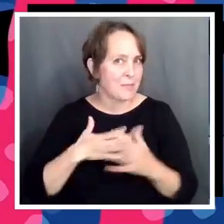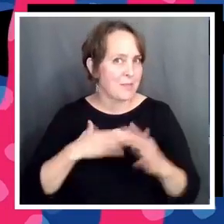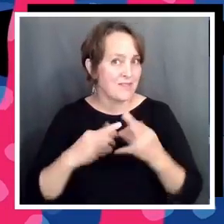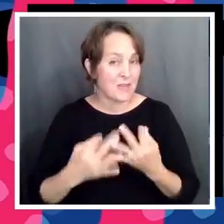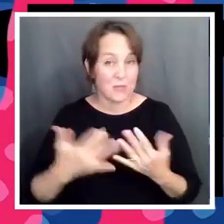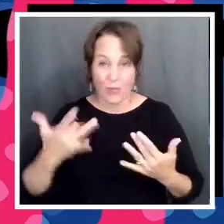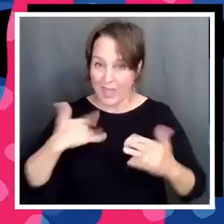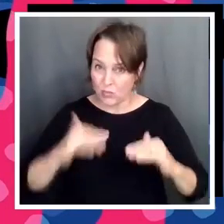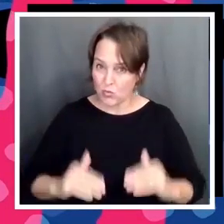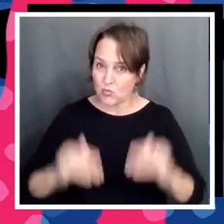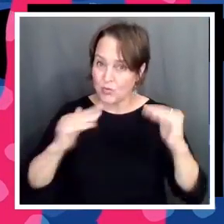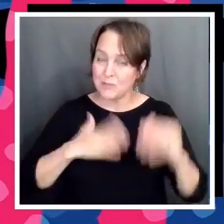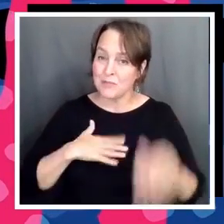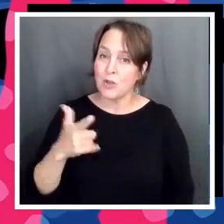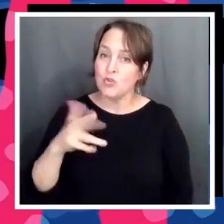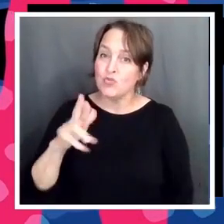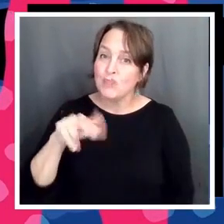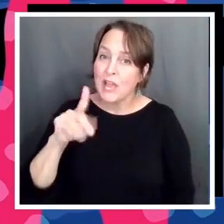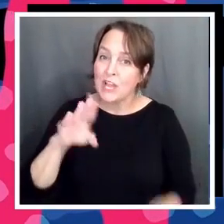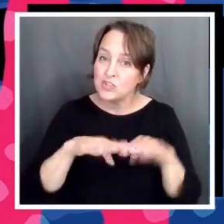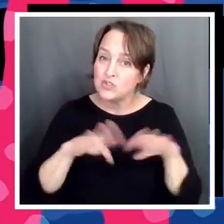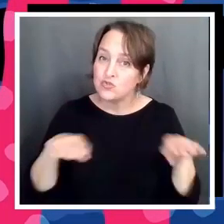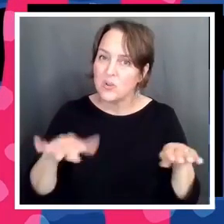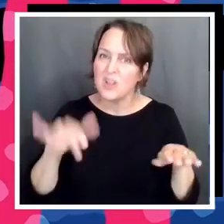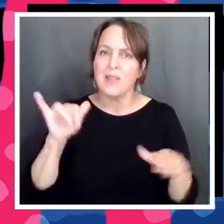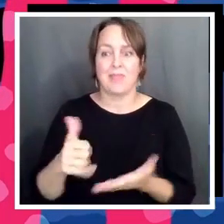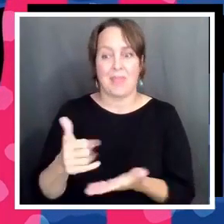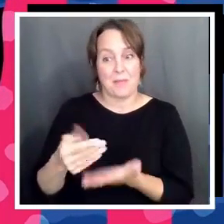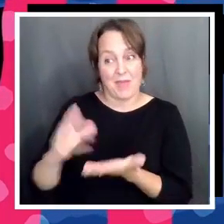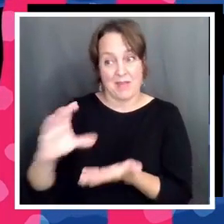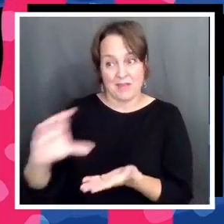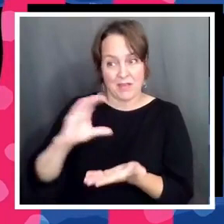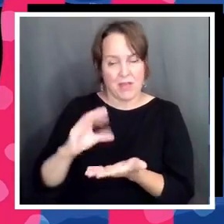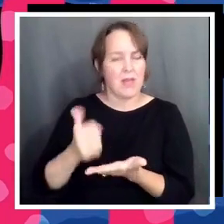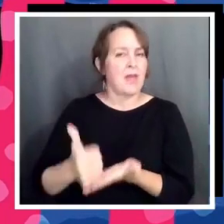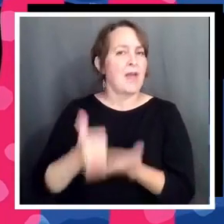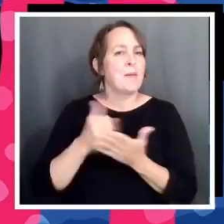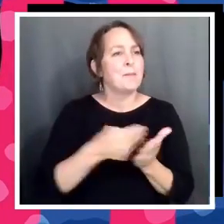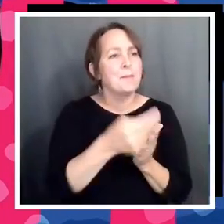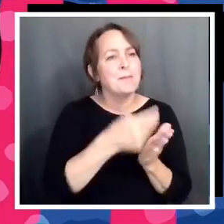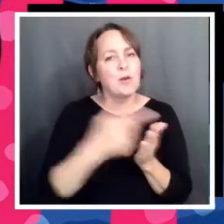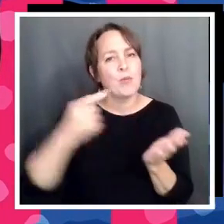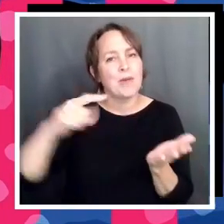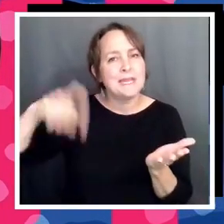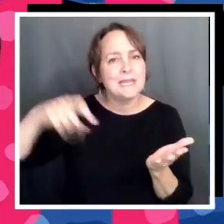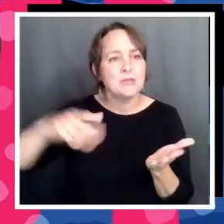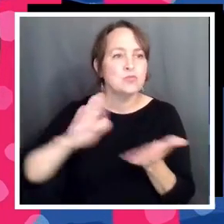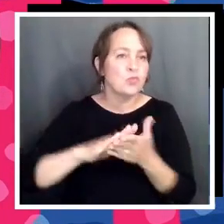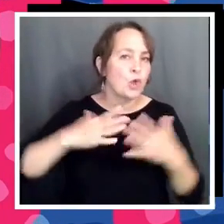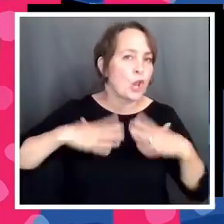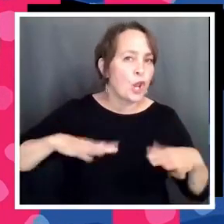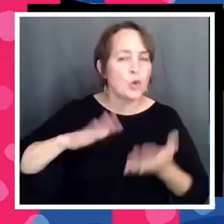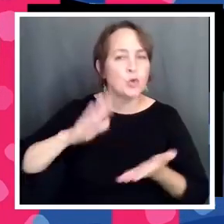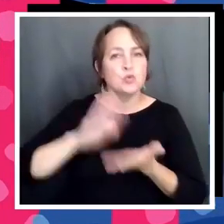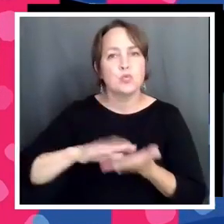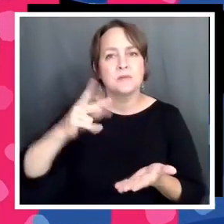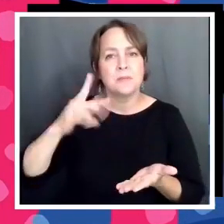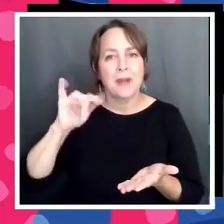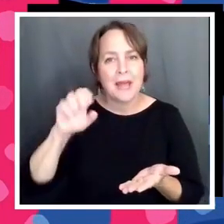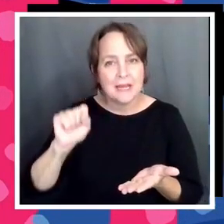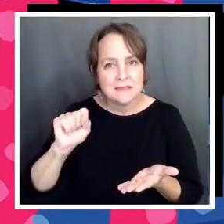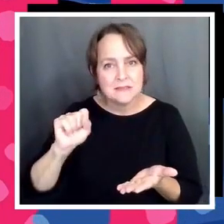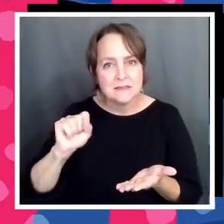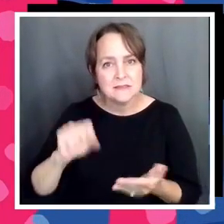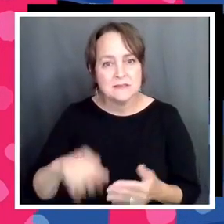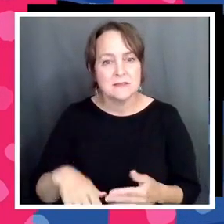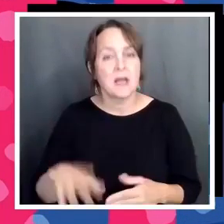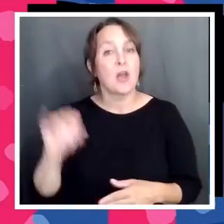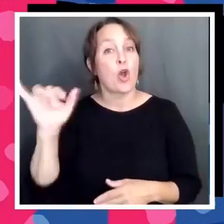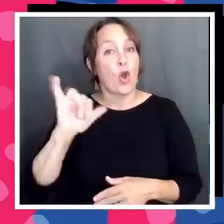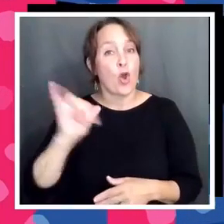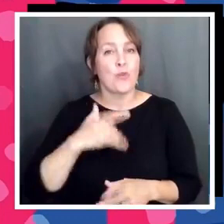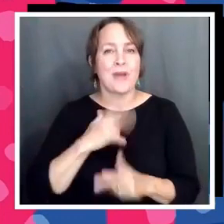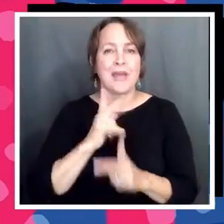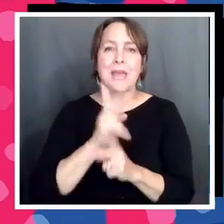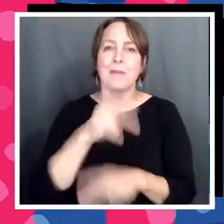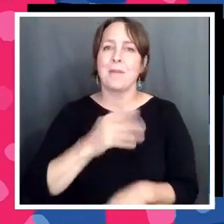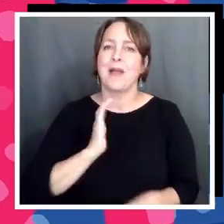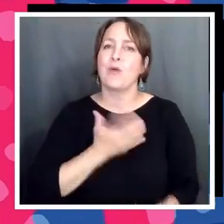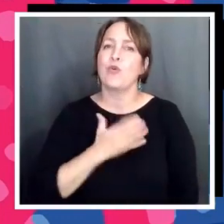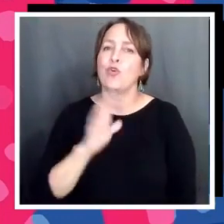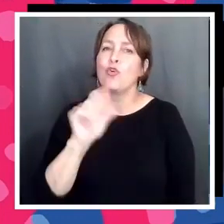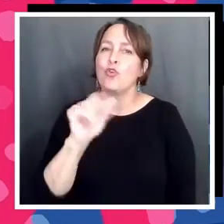THE CHILD TAX CREDIT THAT WE